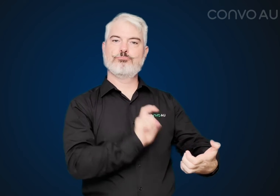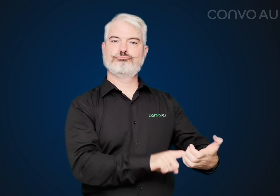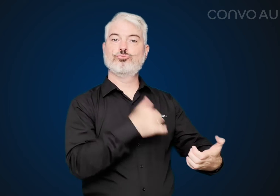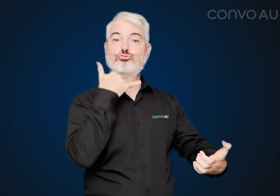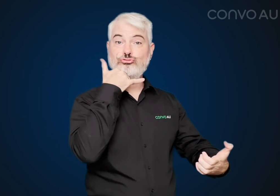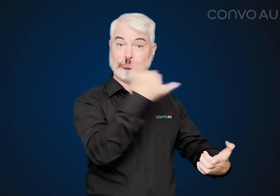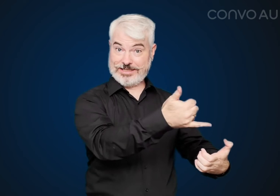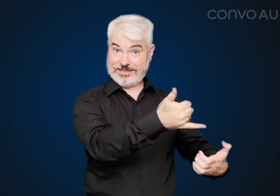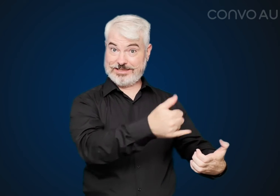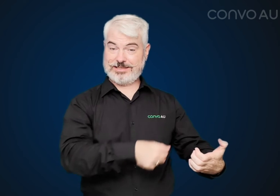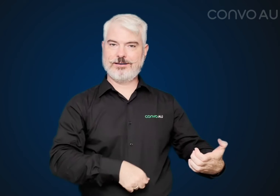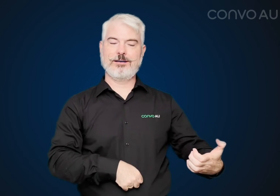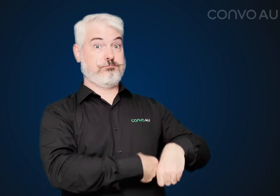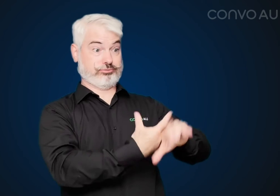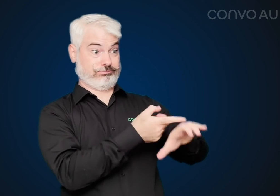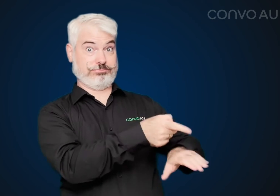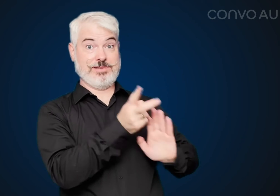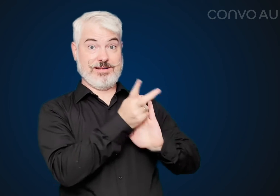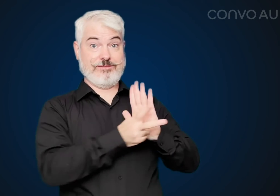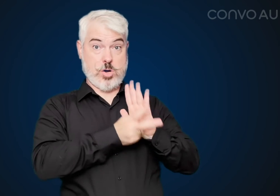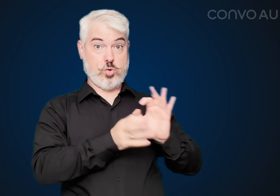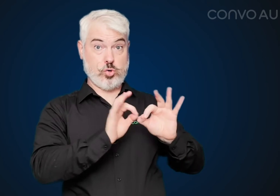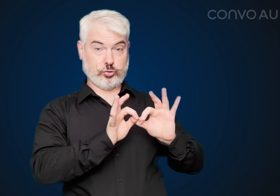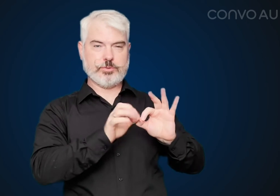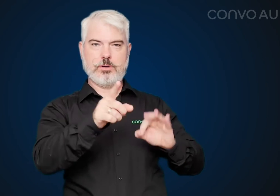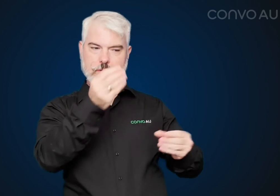and call to connect with one of our Video interpreters.